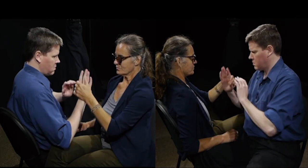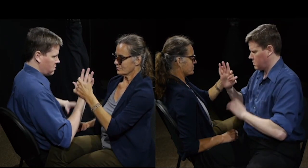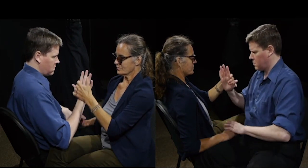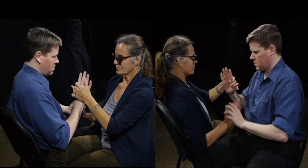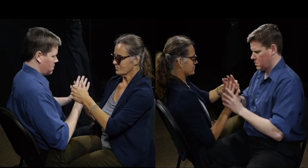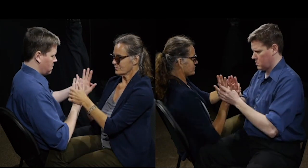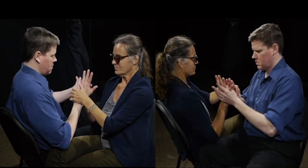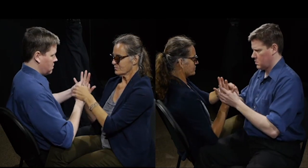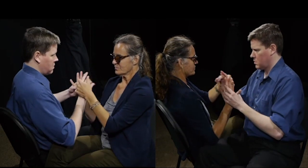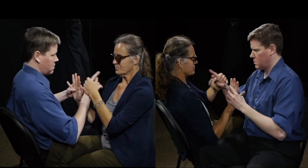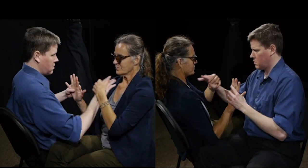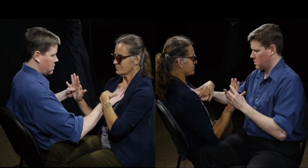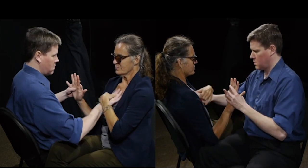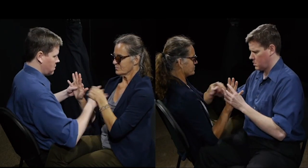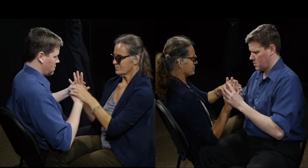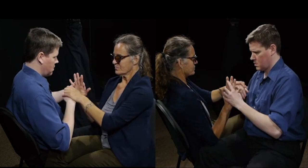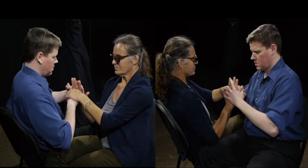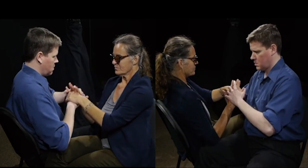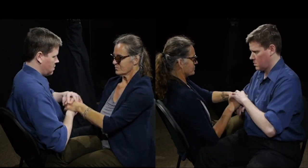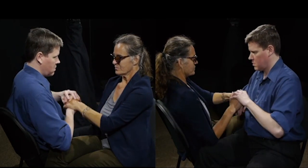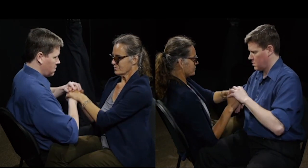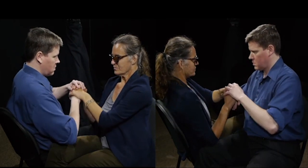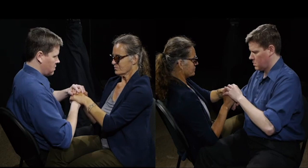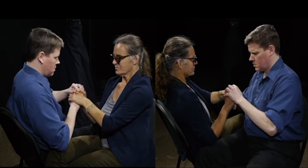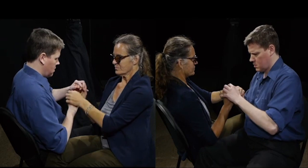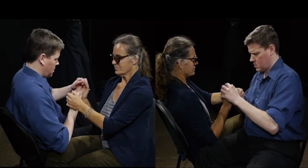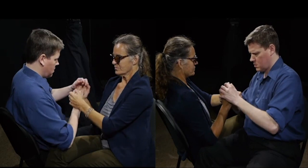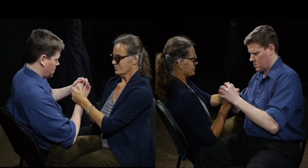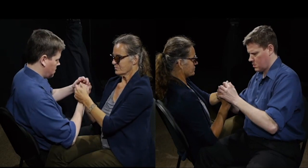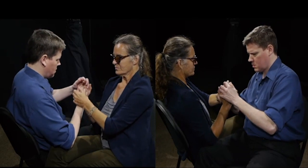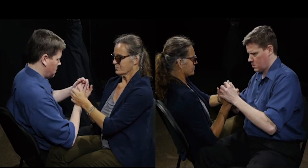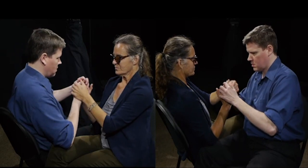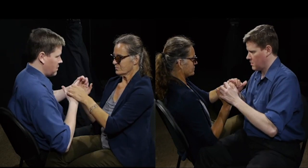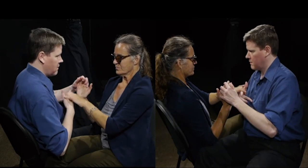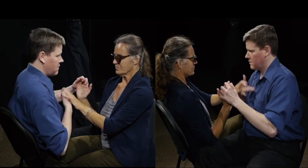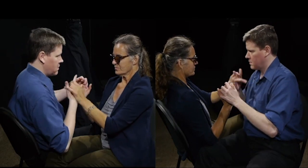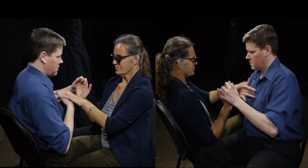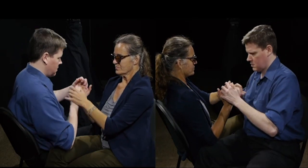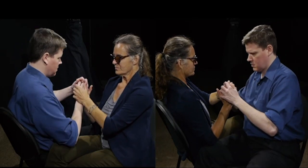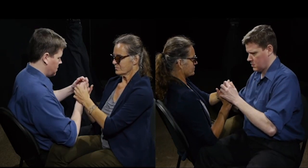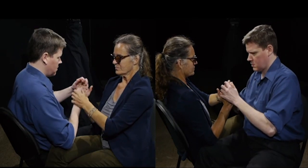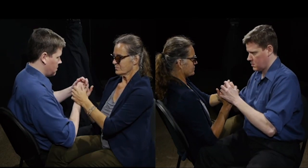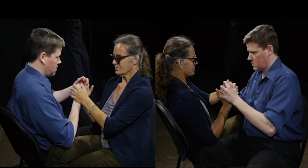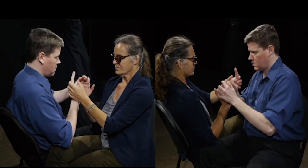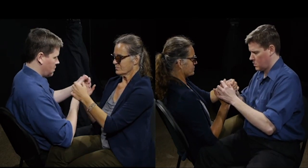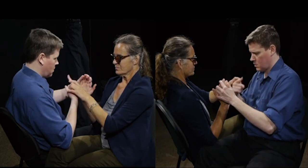your non-dominant hand stays coupled with my dominant hand. There are no exceptions.